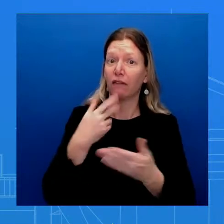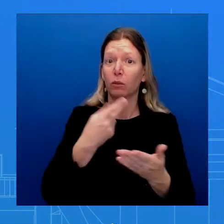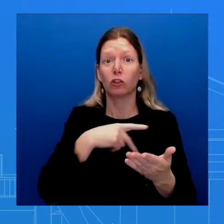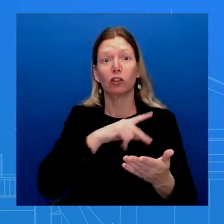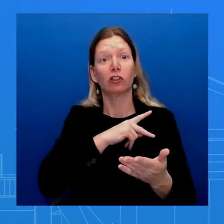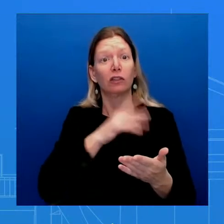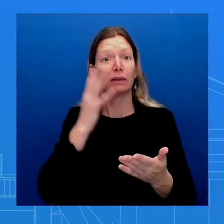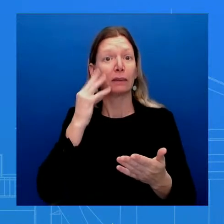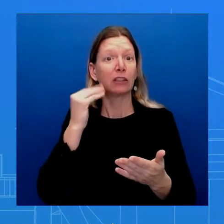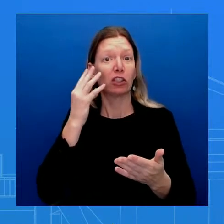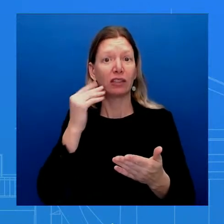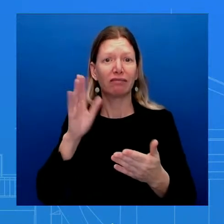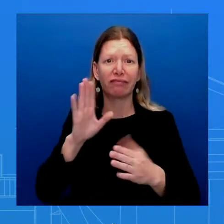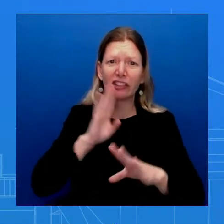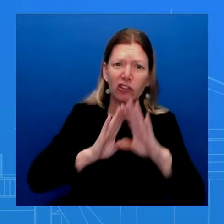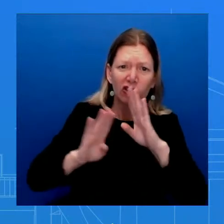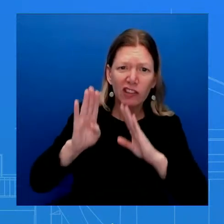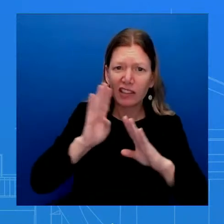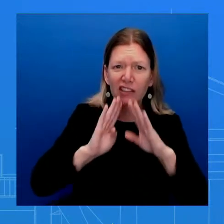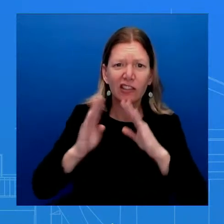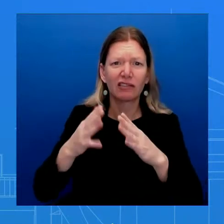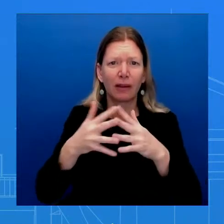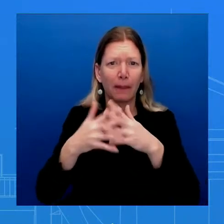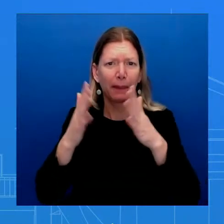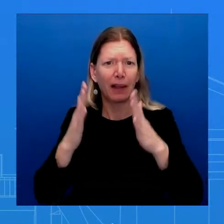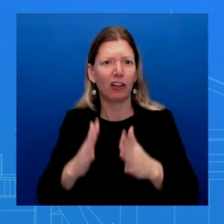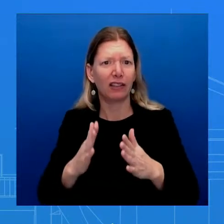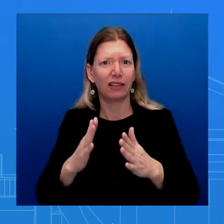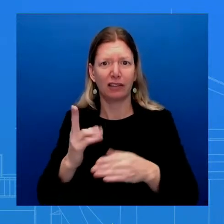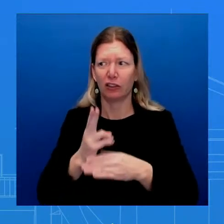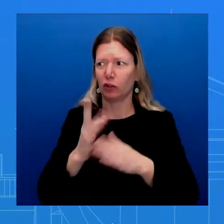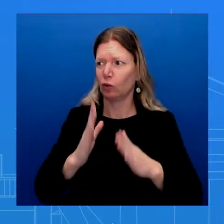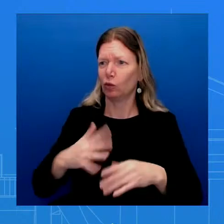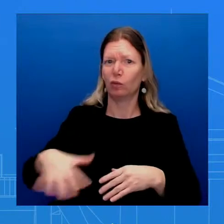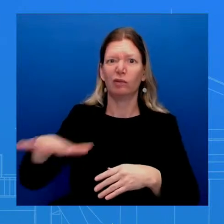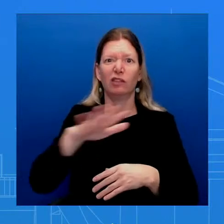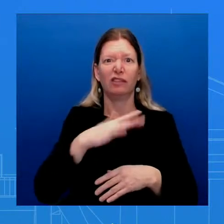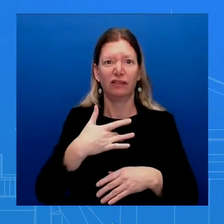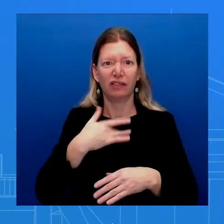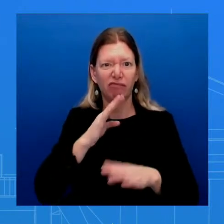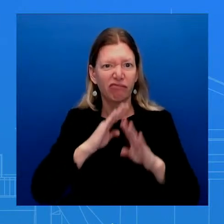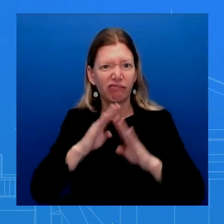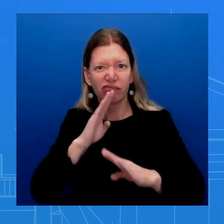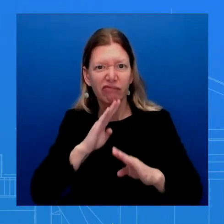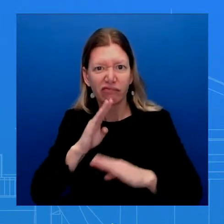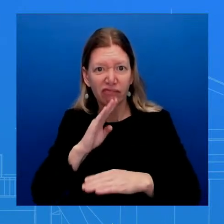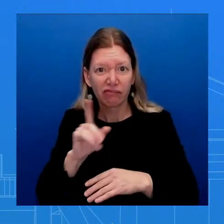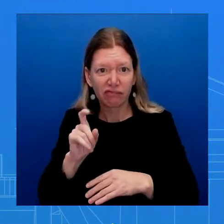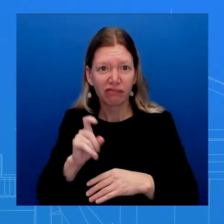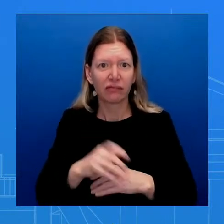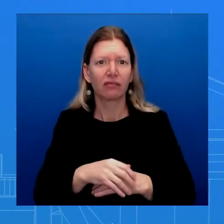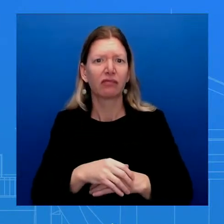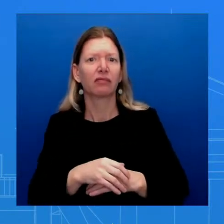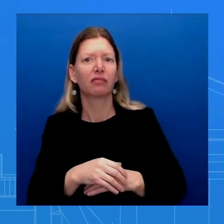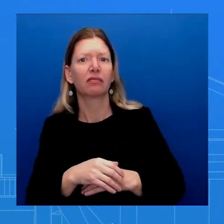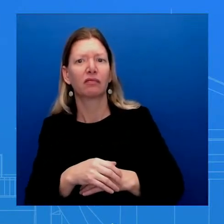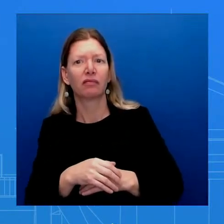felt in recent years? Ms. Jean-Pierre: So, agreed, there's been some frustrations that obviously -- that the American consumers have felt recently, which is why we took those actions.